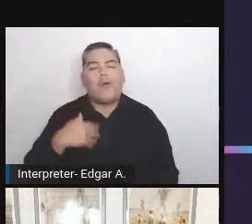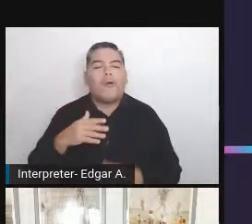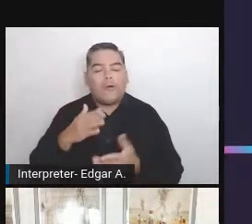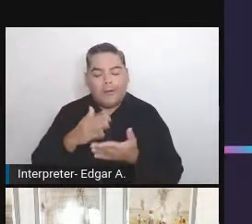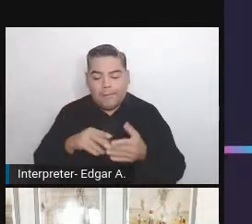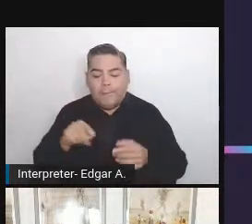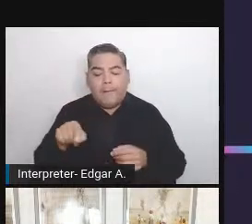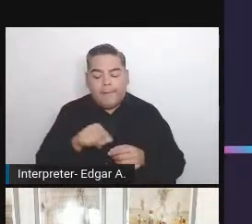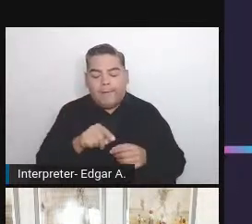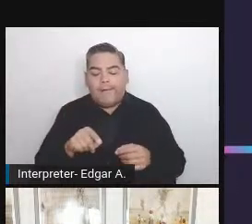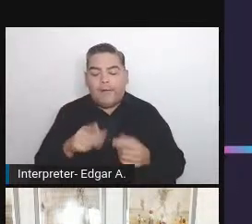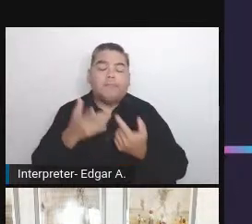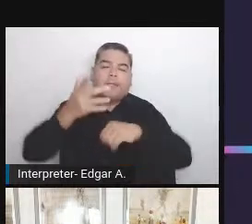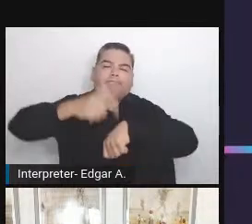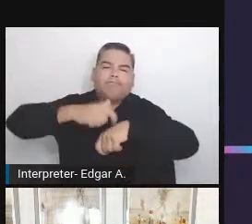understood that at some point our kids will stop using the